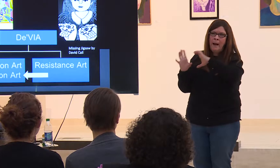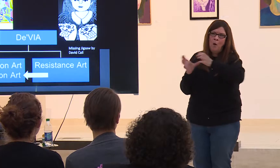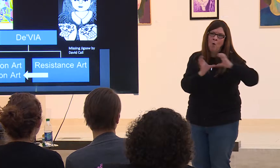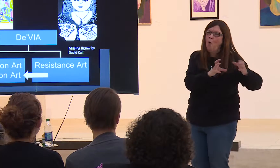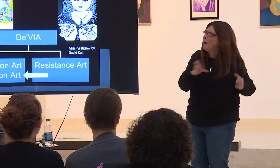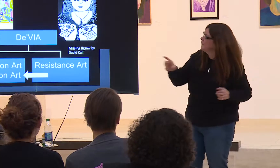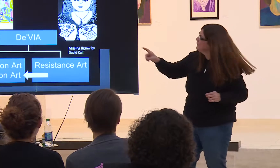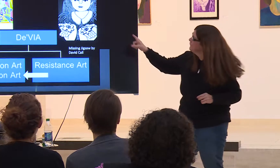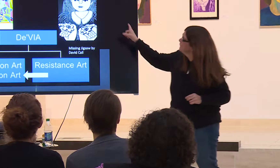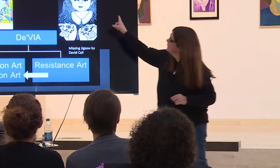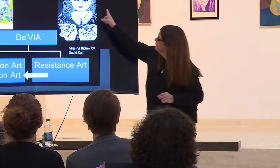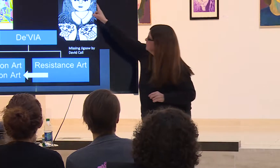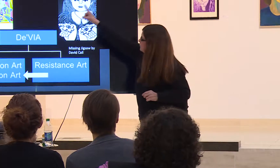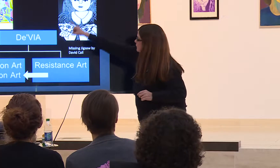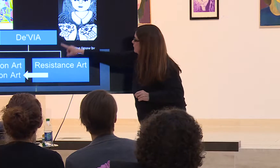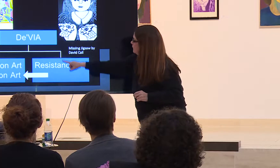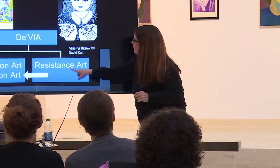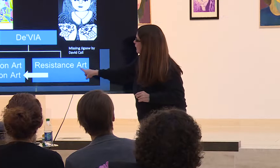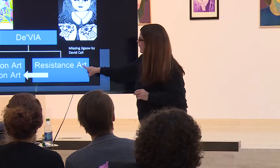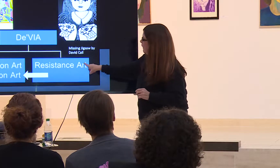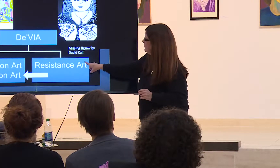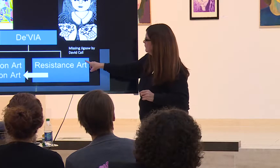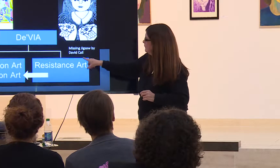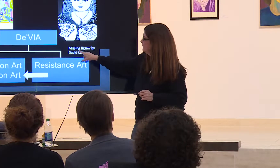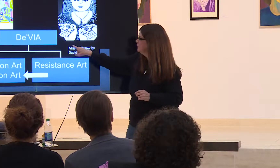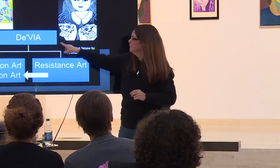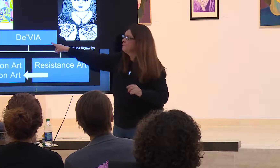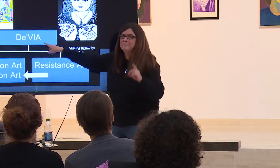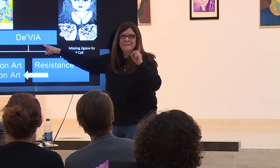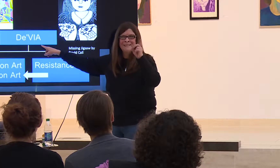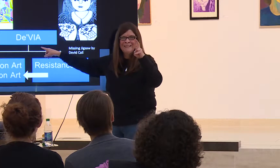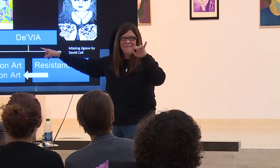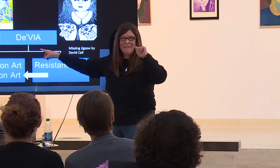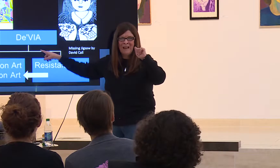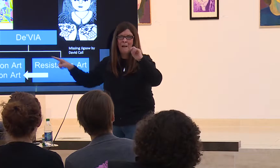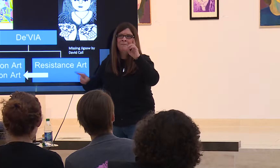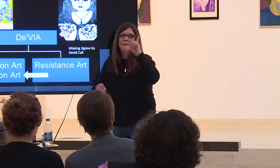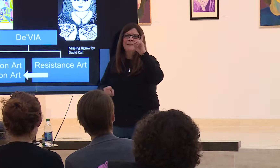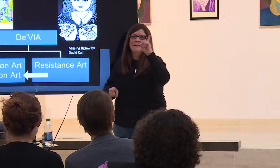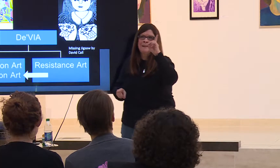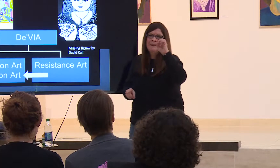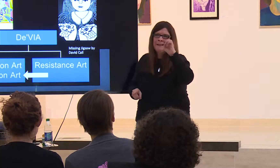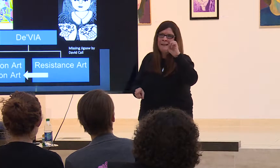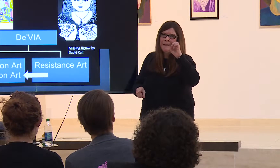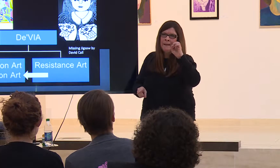Now I'd like to explain a little bit about the different De'VIA categories.